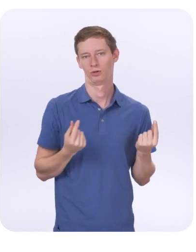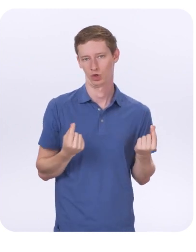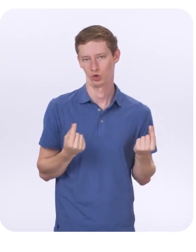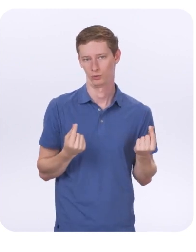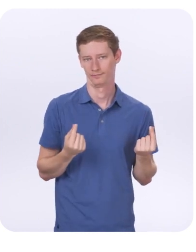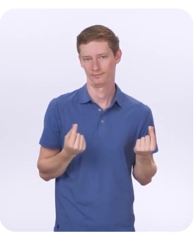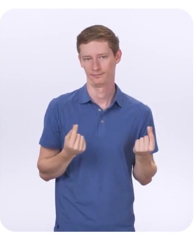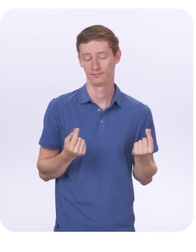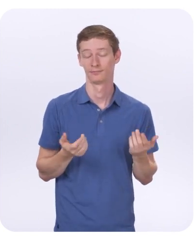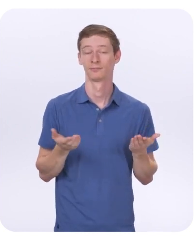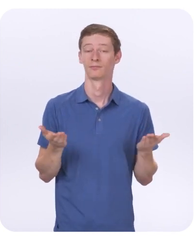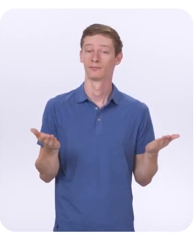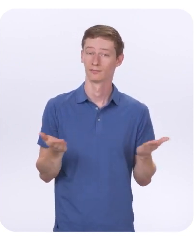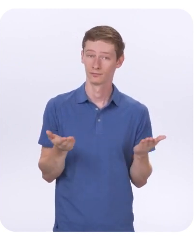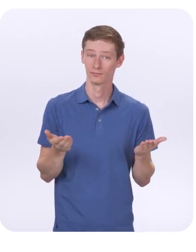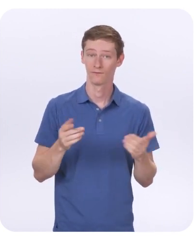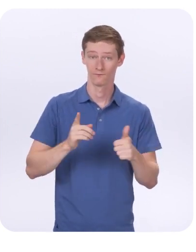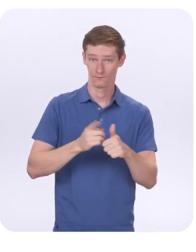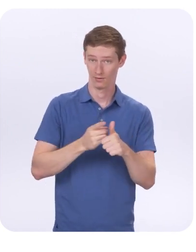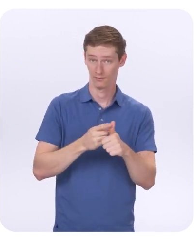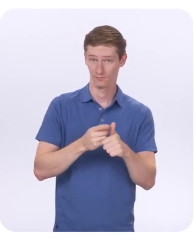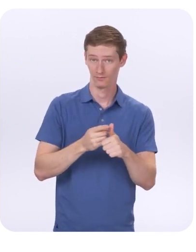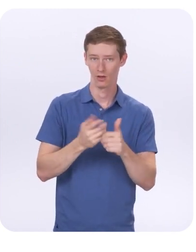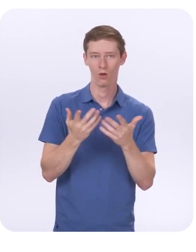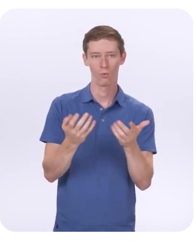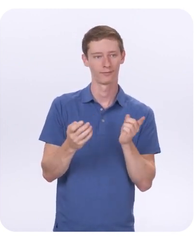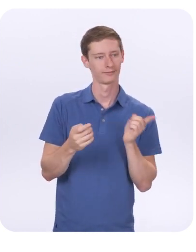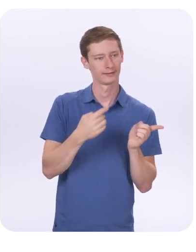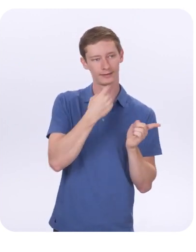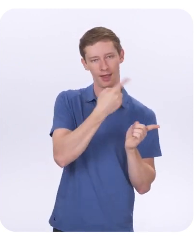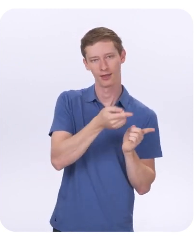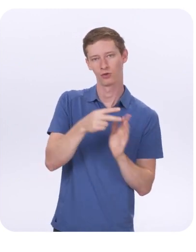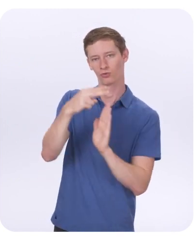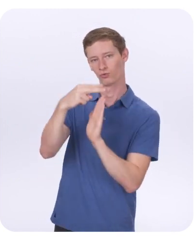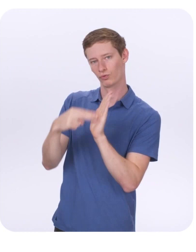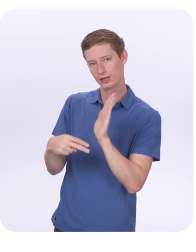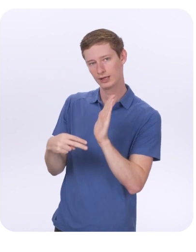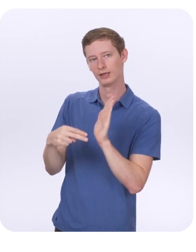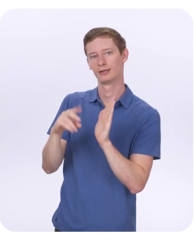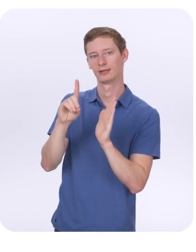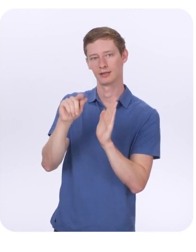We prompt the model to do just that with a command which also gives